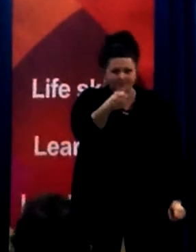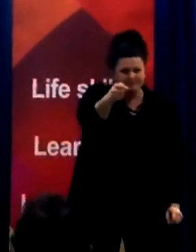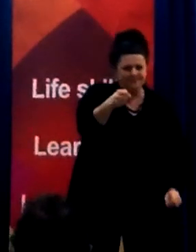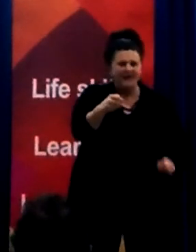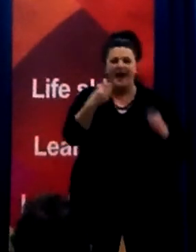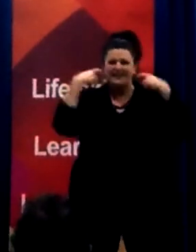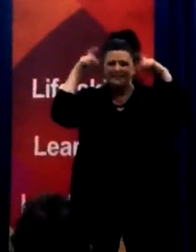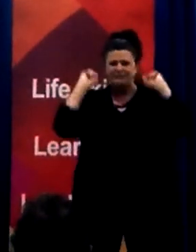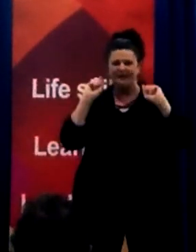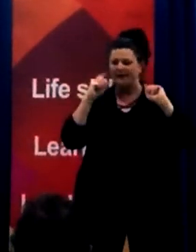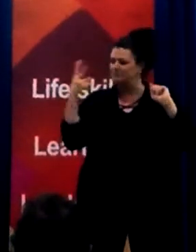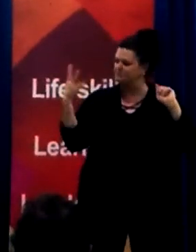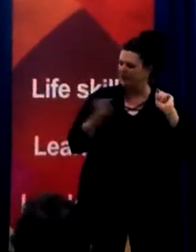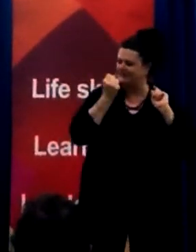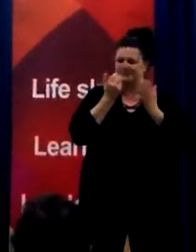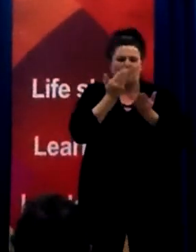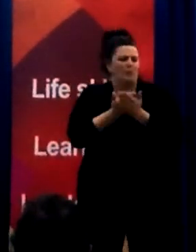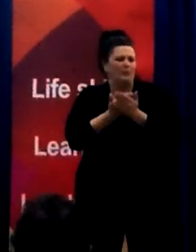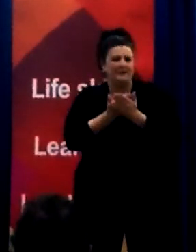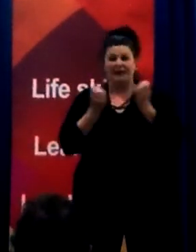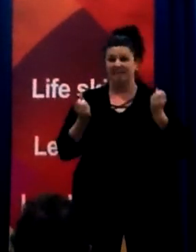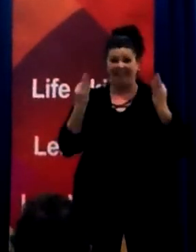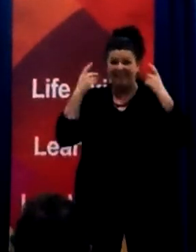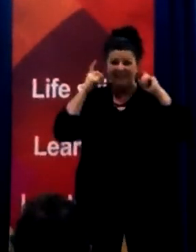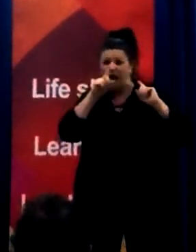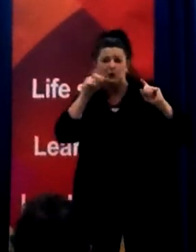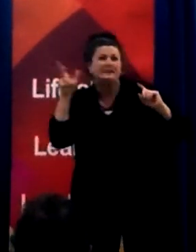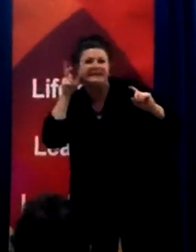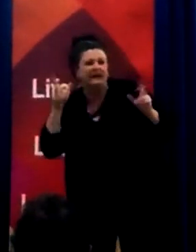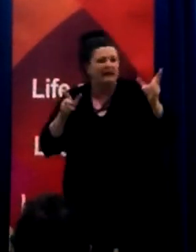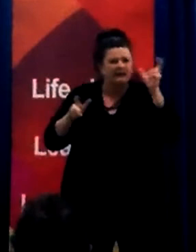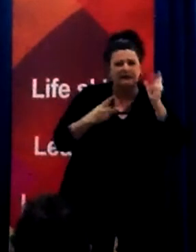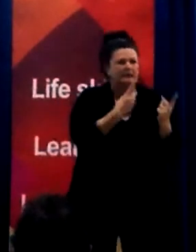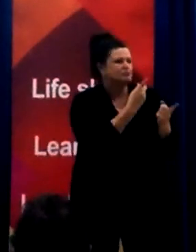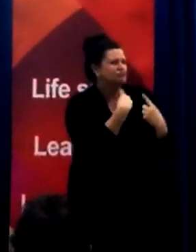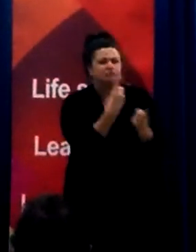and without my hearing aids I would not be able to hear the instructions that are given to me,